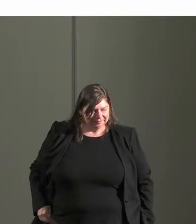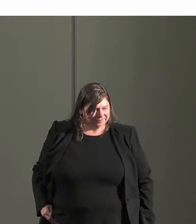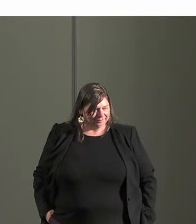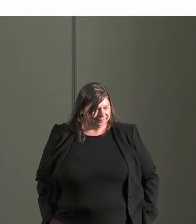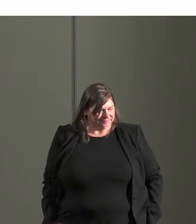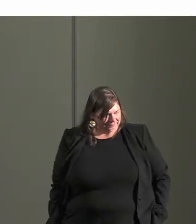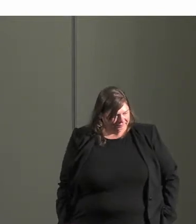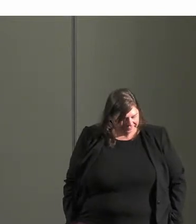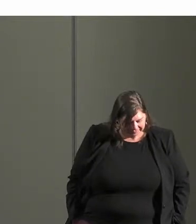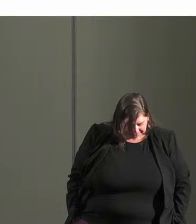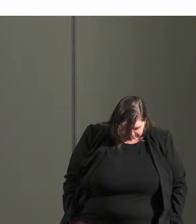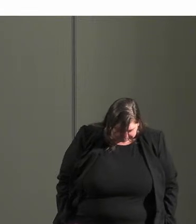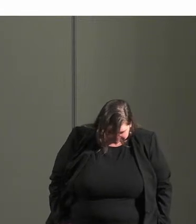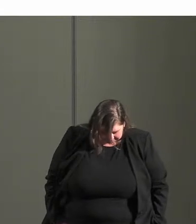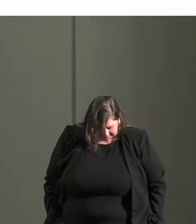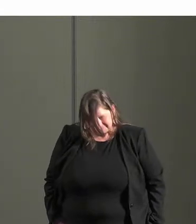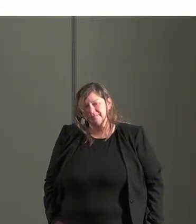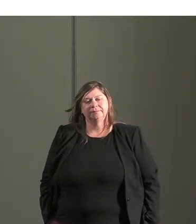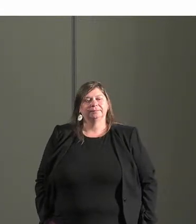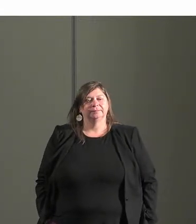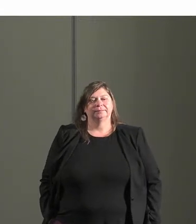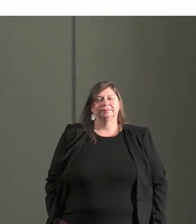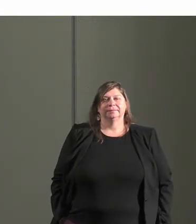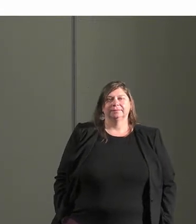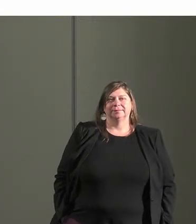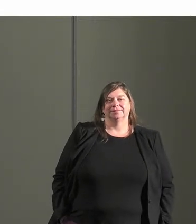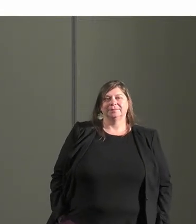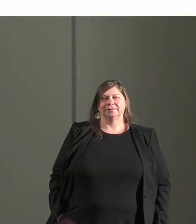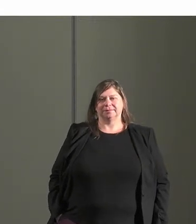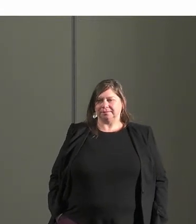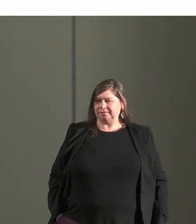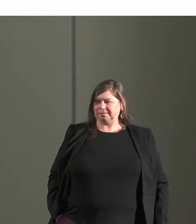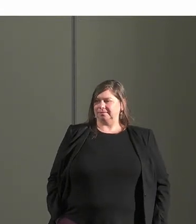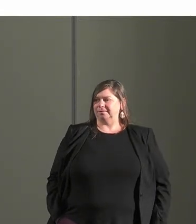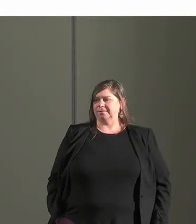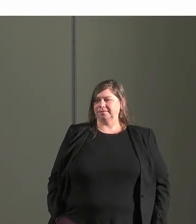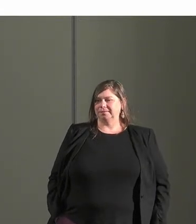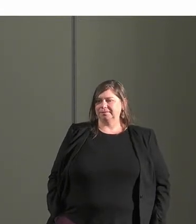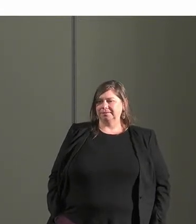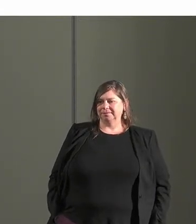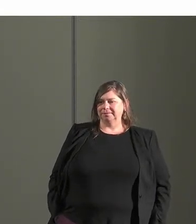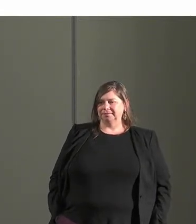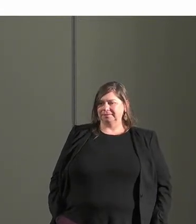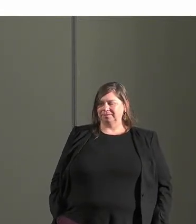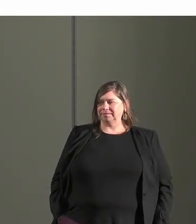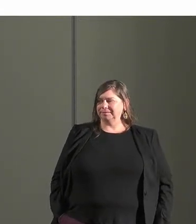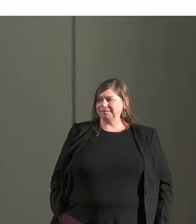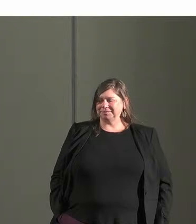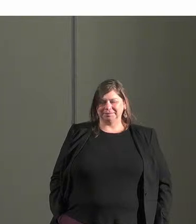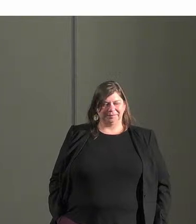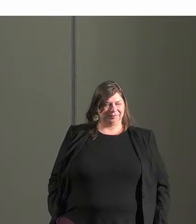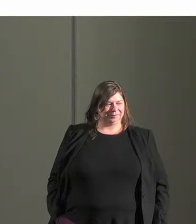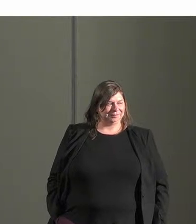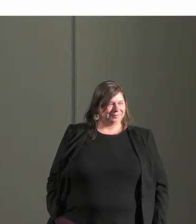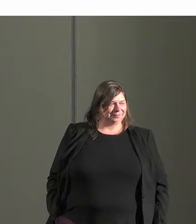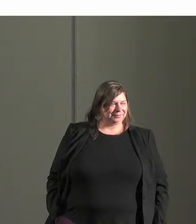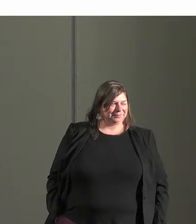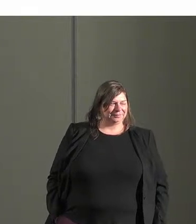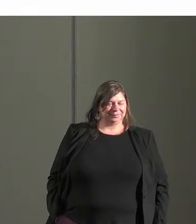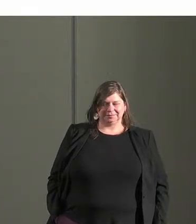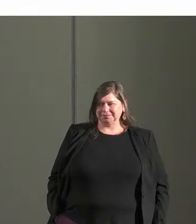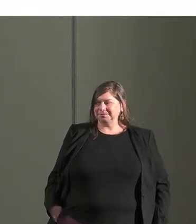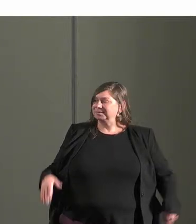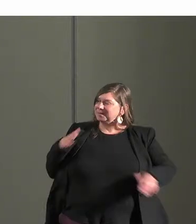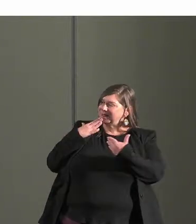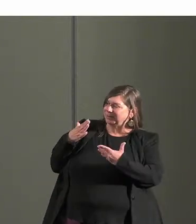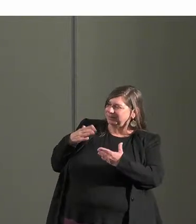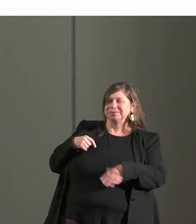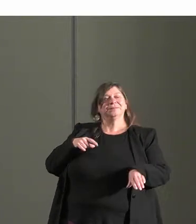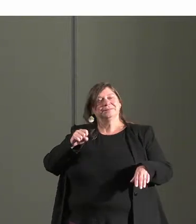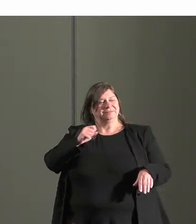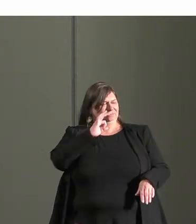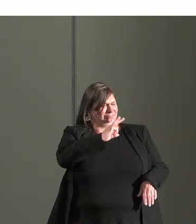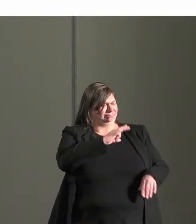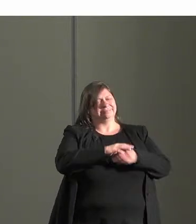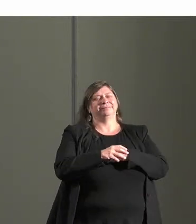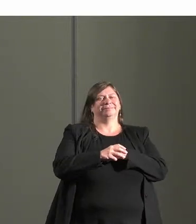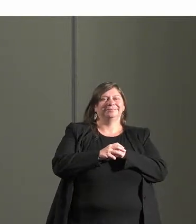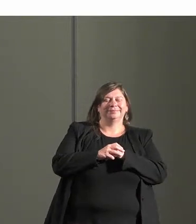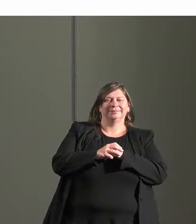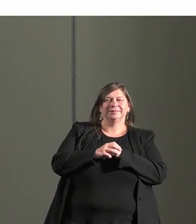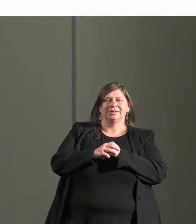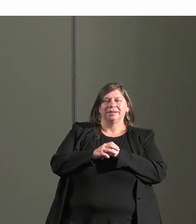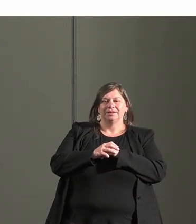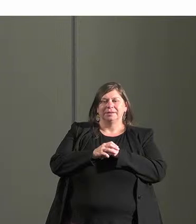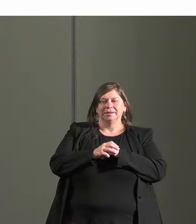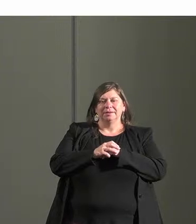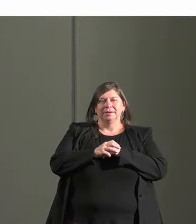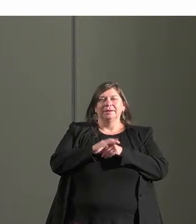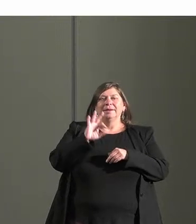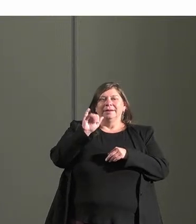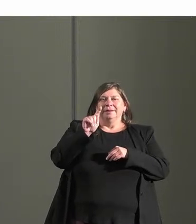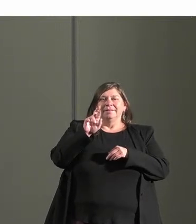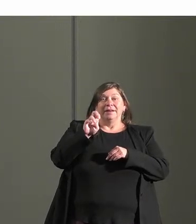One second.